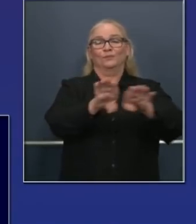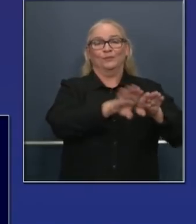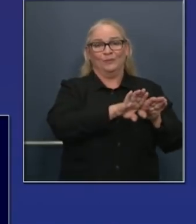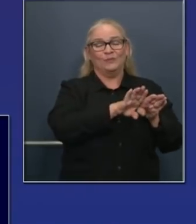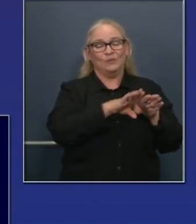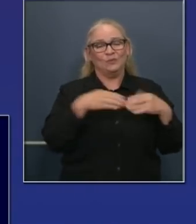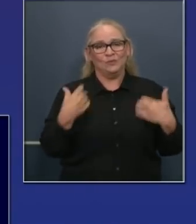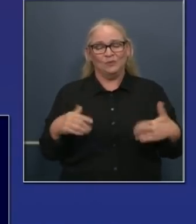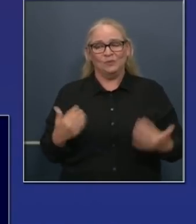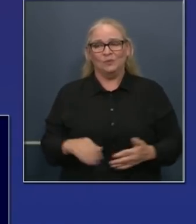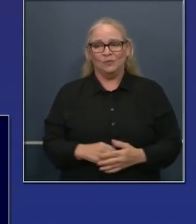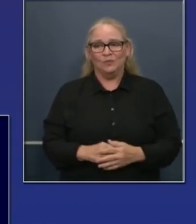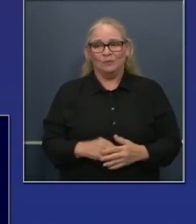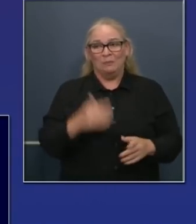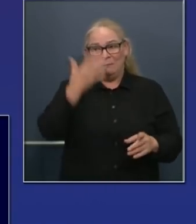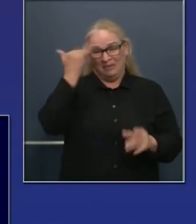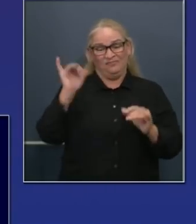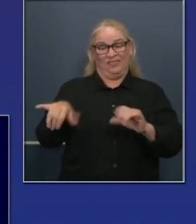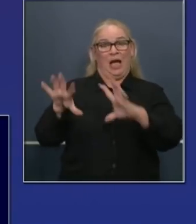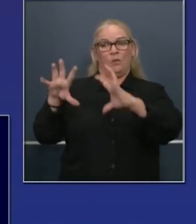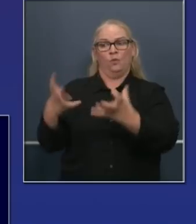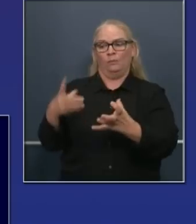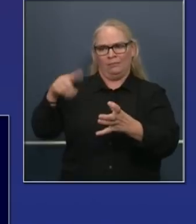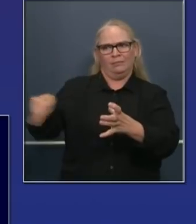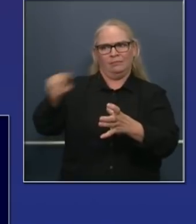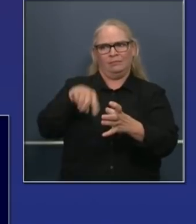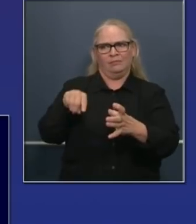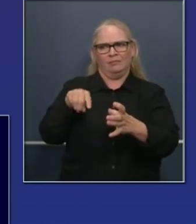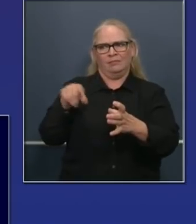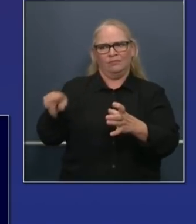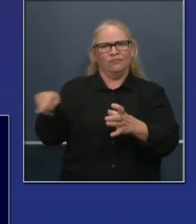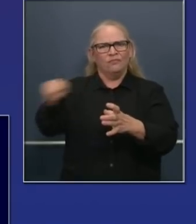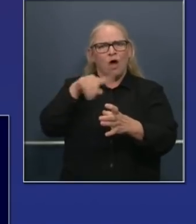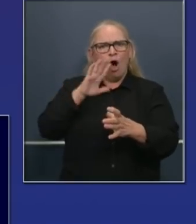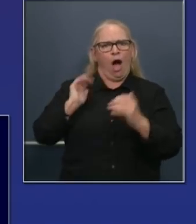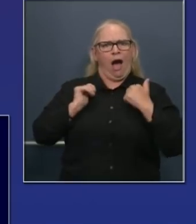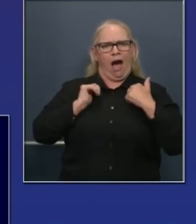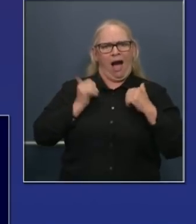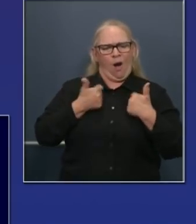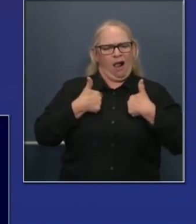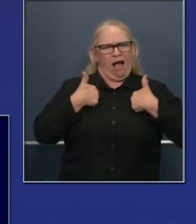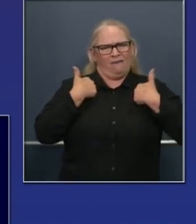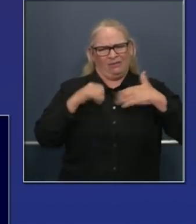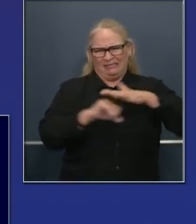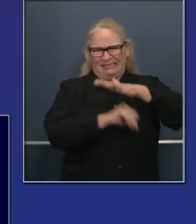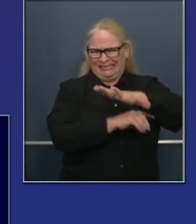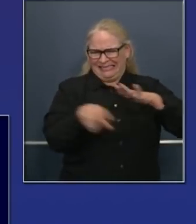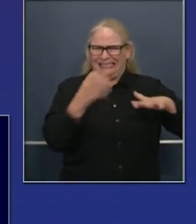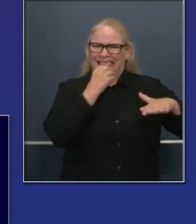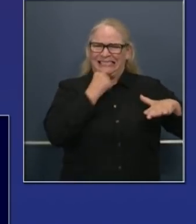TO RELY ON EVEN PULLING BACK SOME MODIFICATION FOR STAY AT